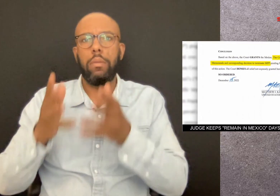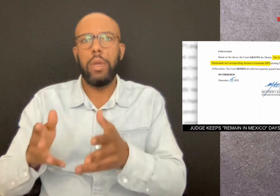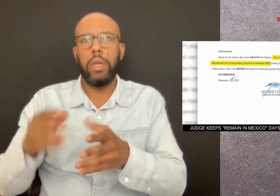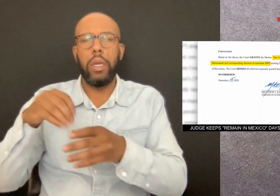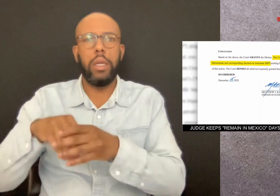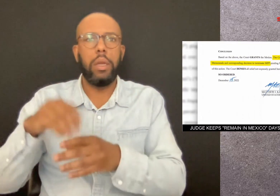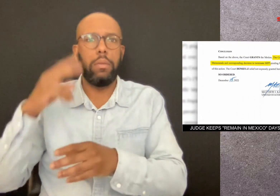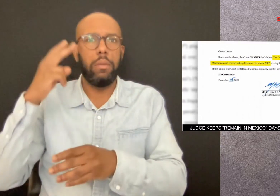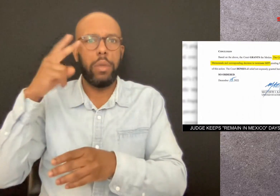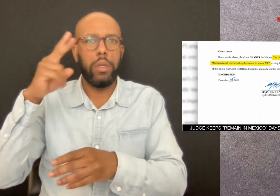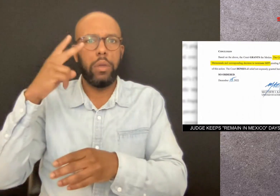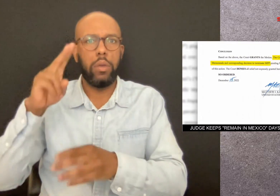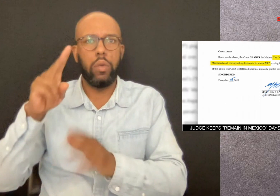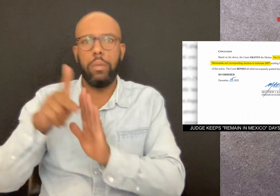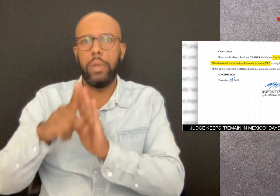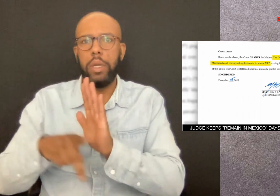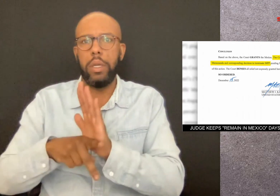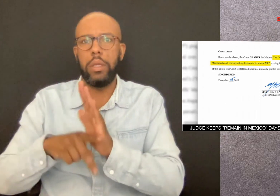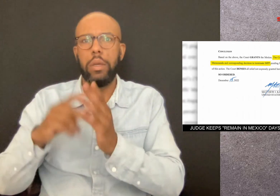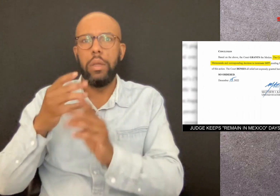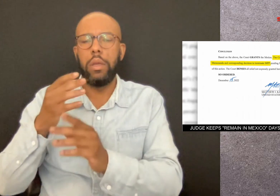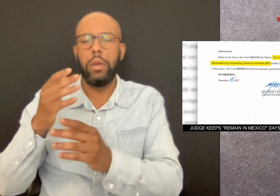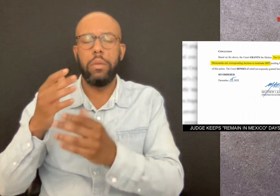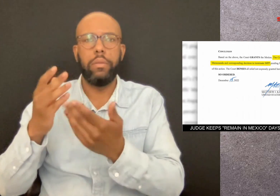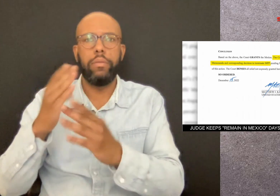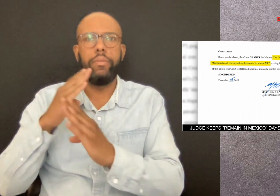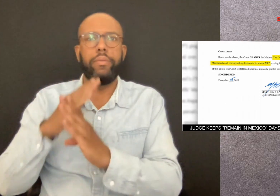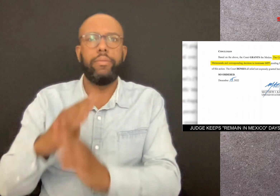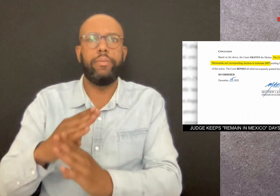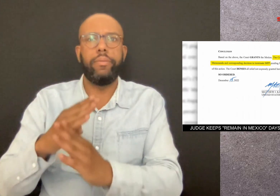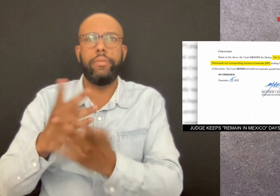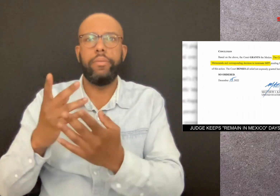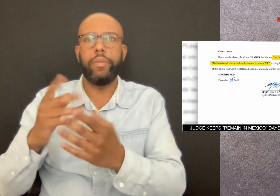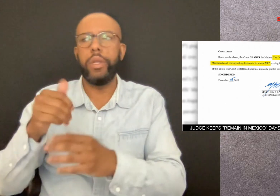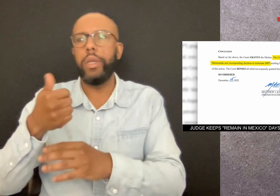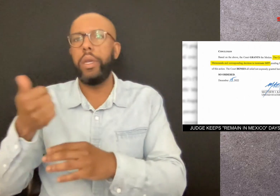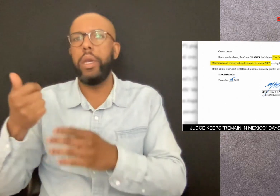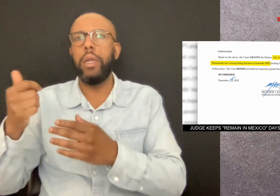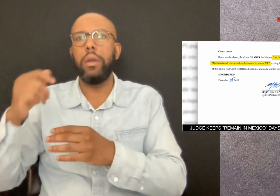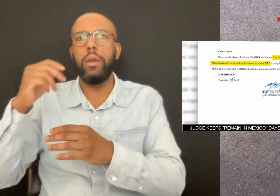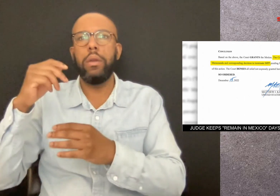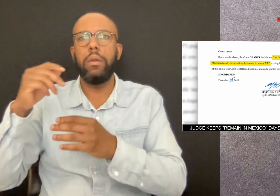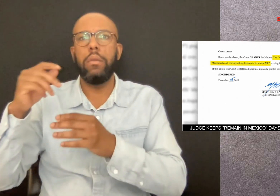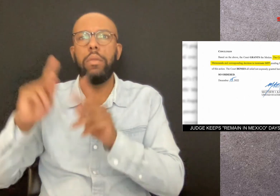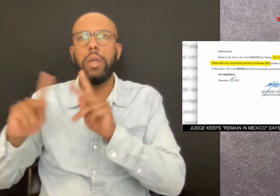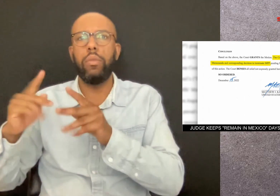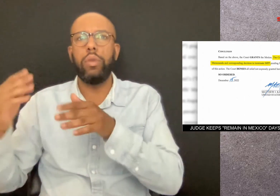the so-called remain in Mexico policy prevents migrants seeking